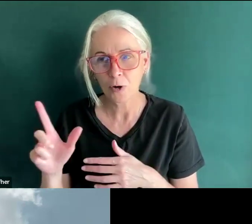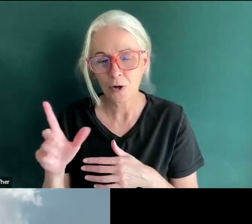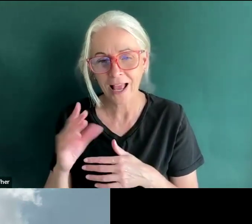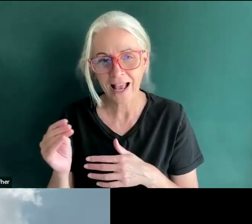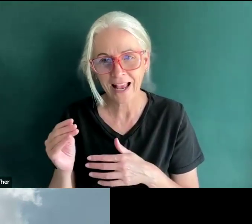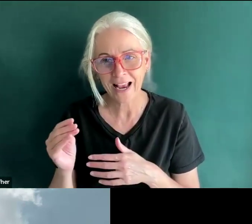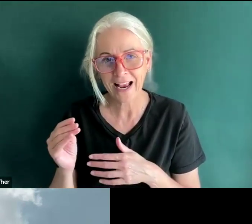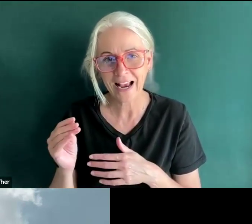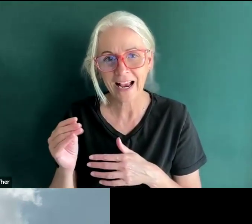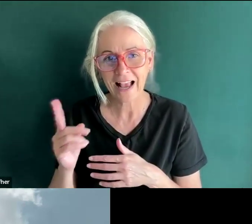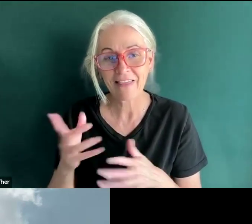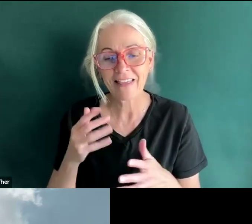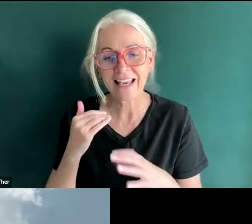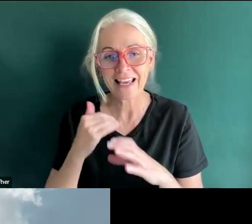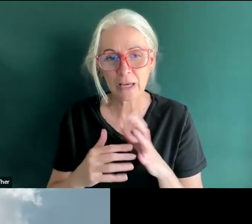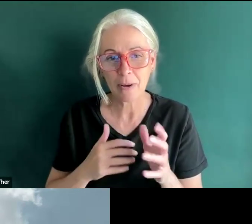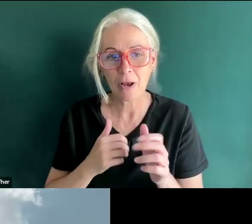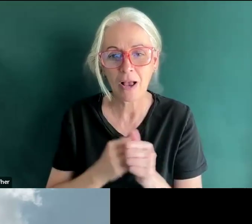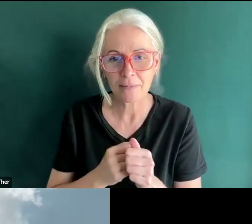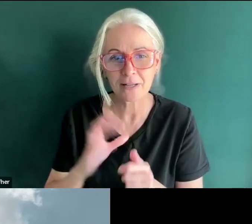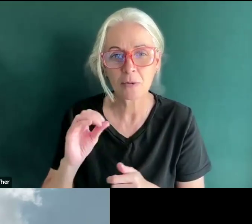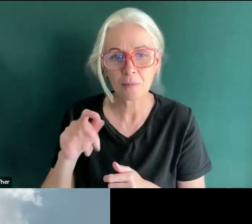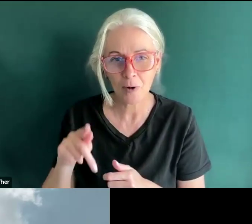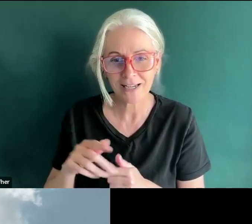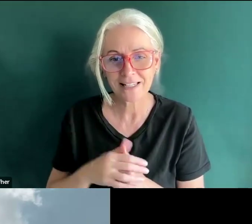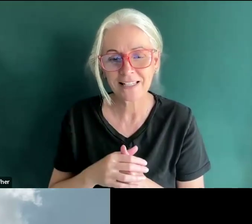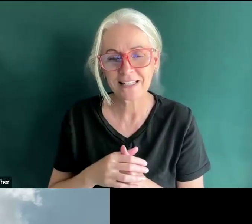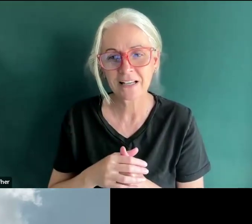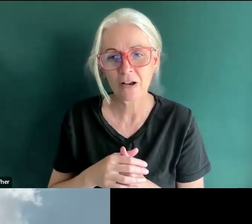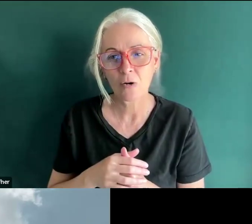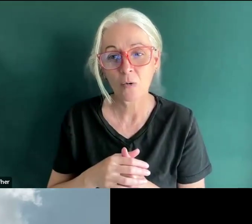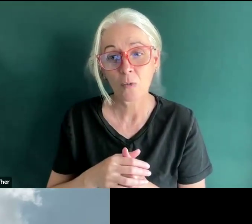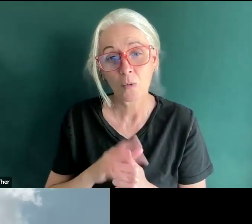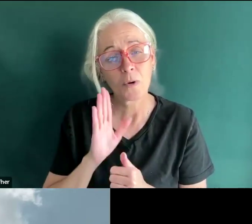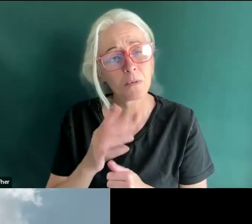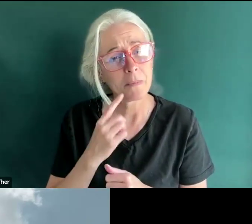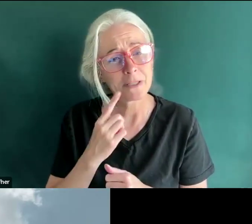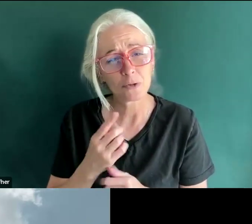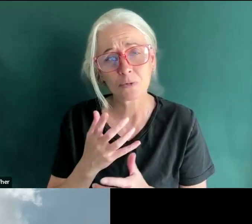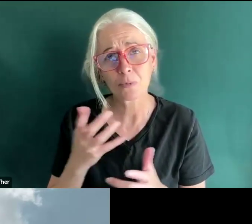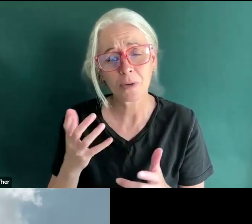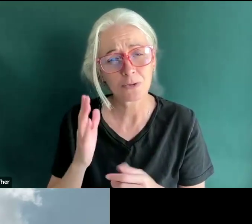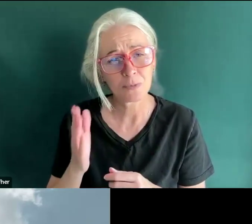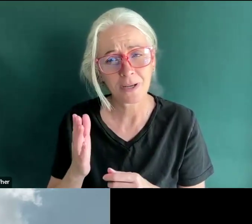the email updates and the Community of Practices. We will miss you very much, and we're very